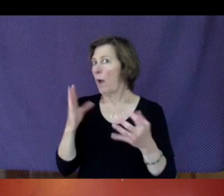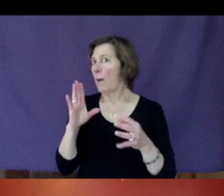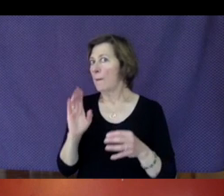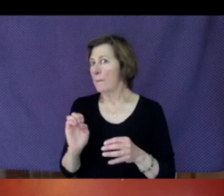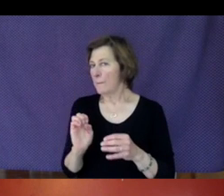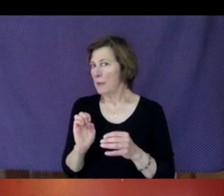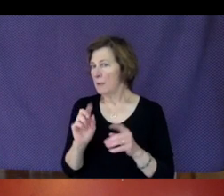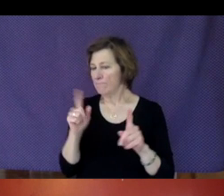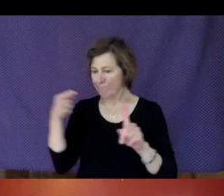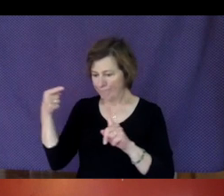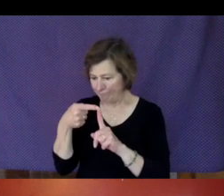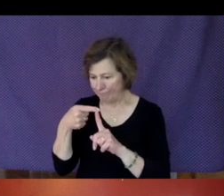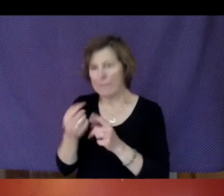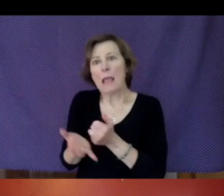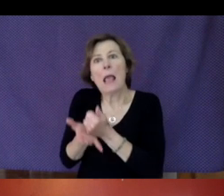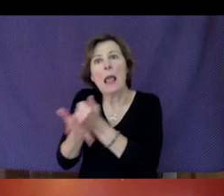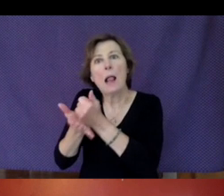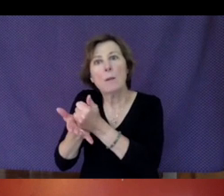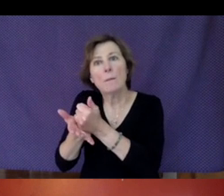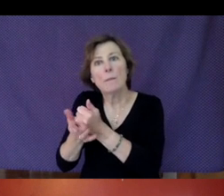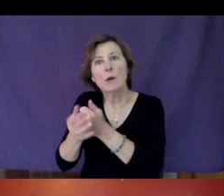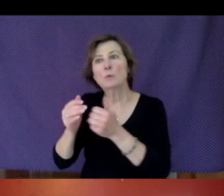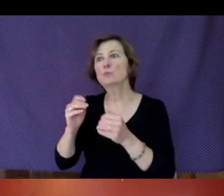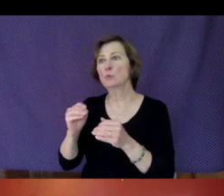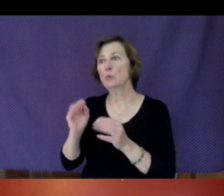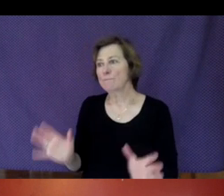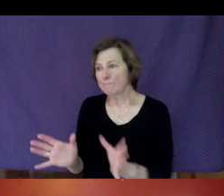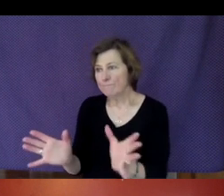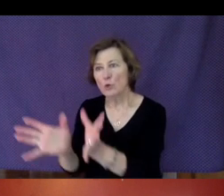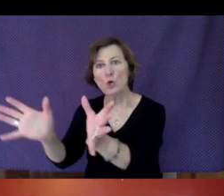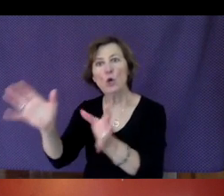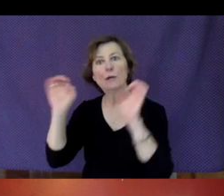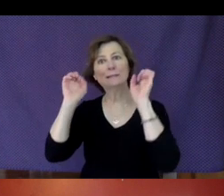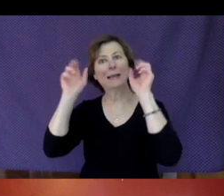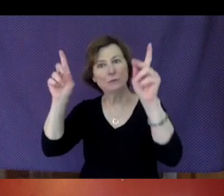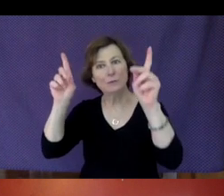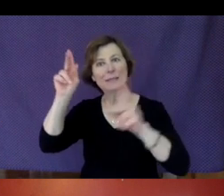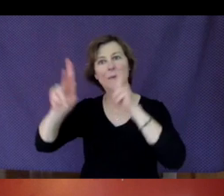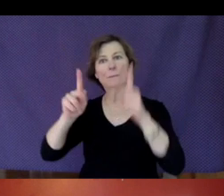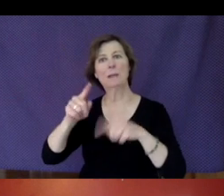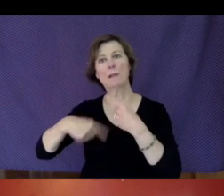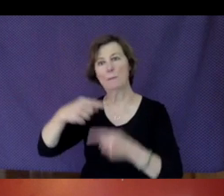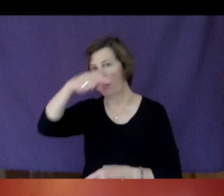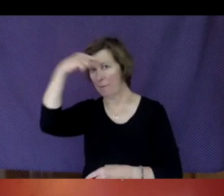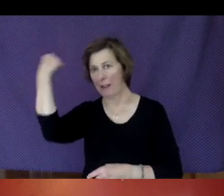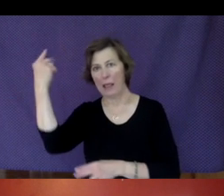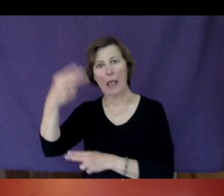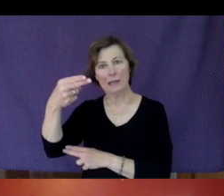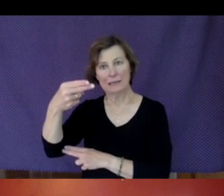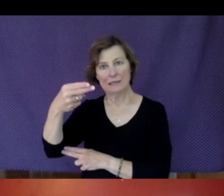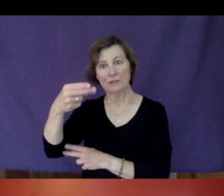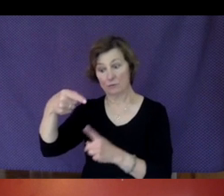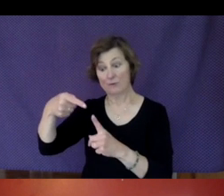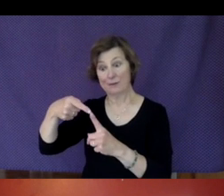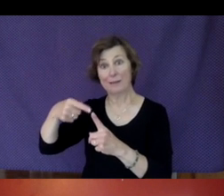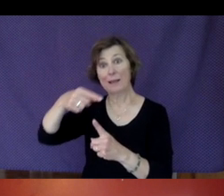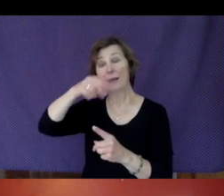In furthering the education of people about black history Especially the history of blacks in Oregon